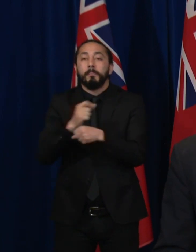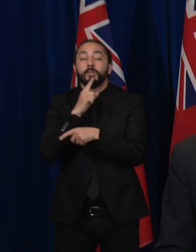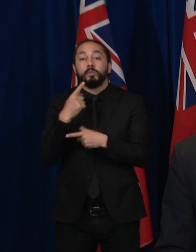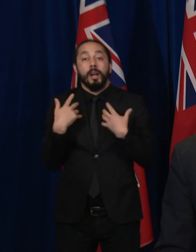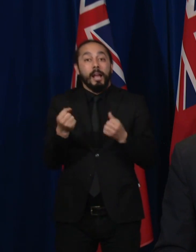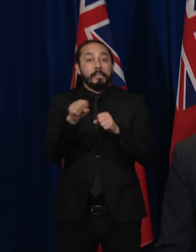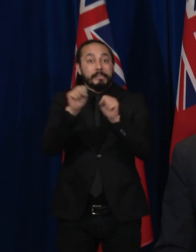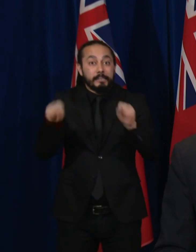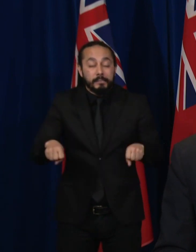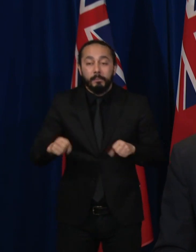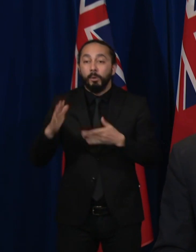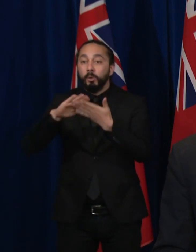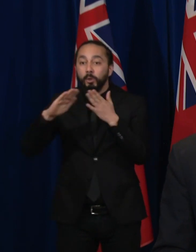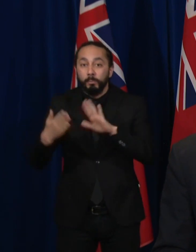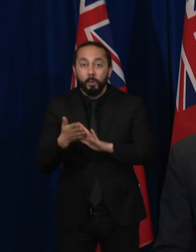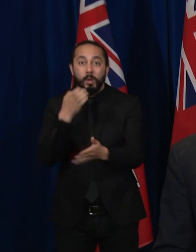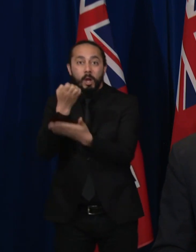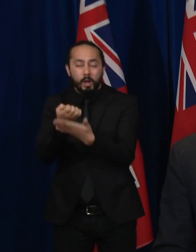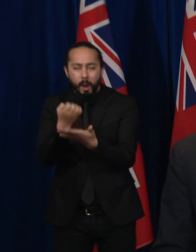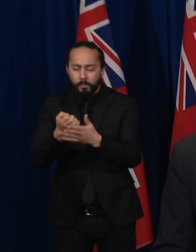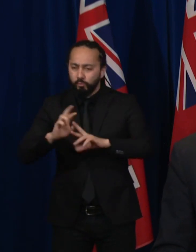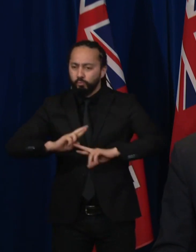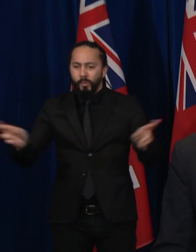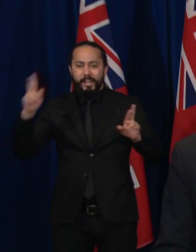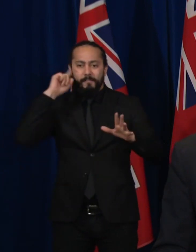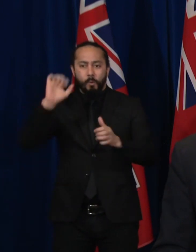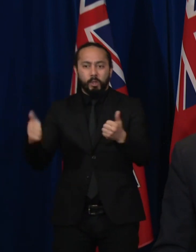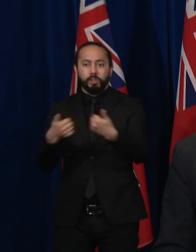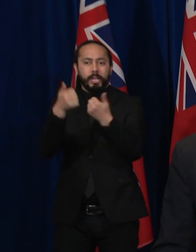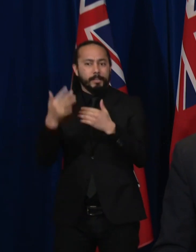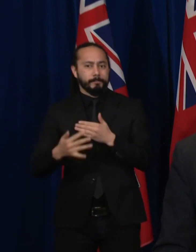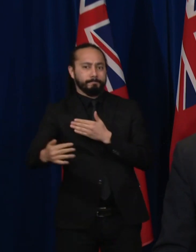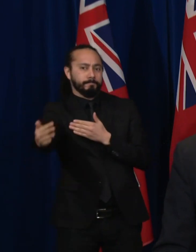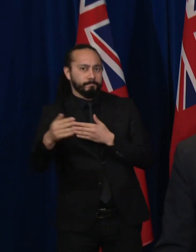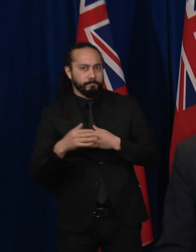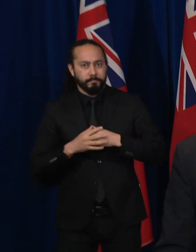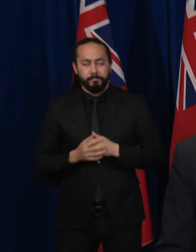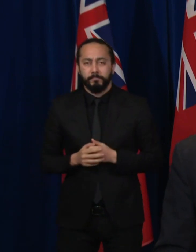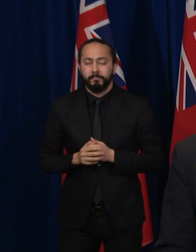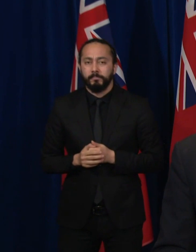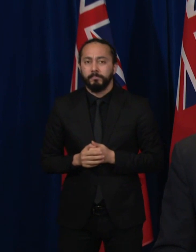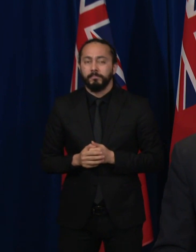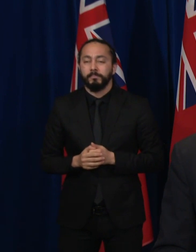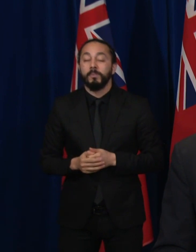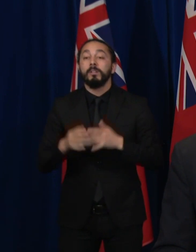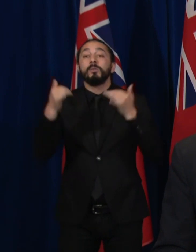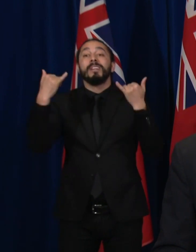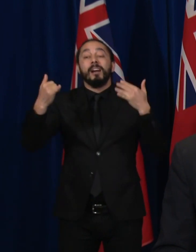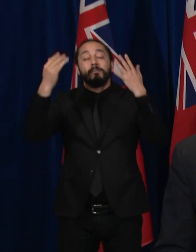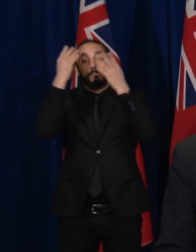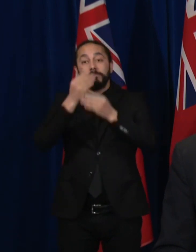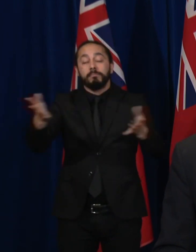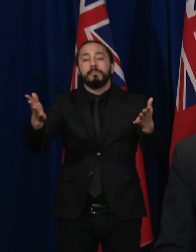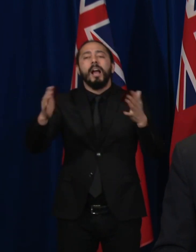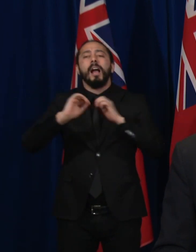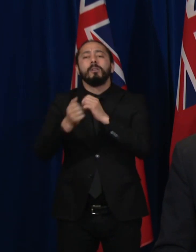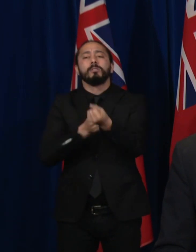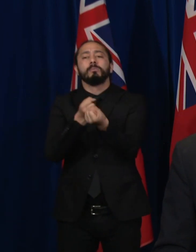weather the challenges ahead. Today I want to speak to you about our plans Now we are engaged in a great civil war, to support Ontario's businesses. As testing whether that nation, or any nation so conceived,